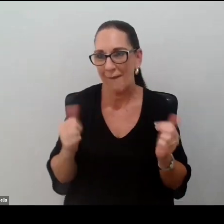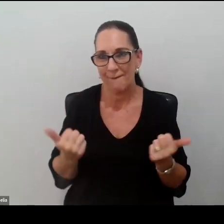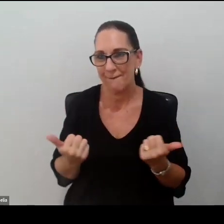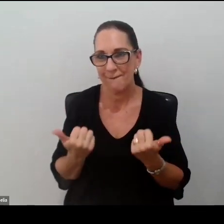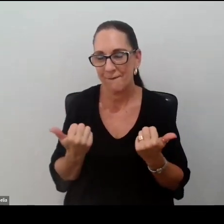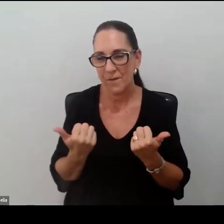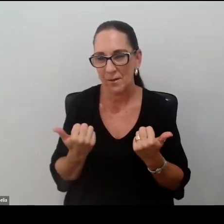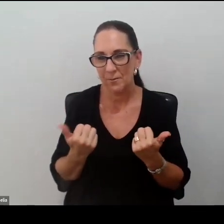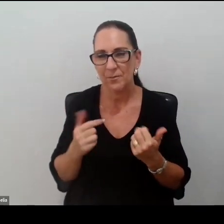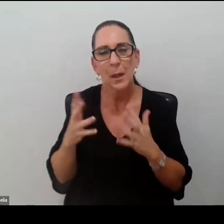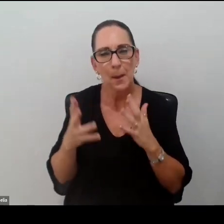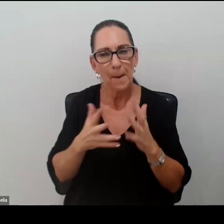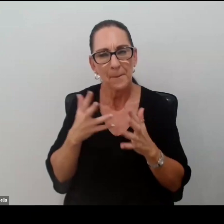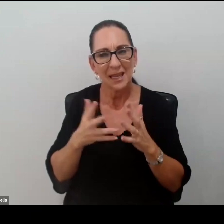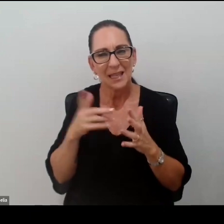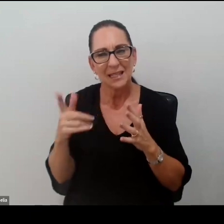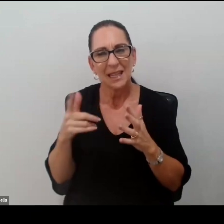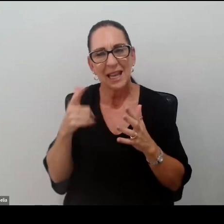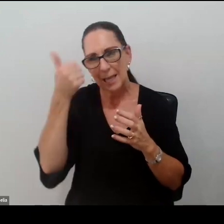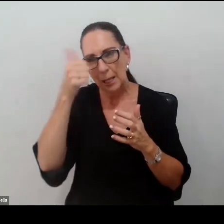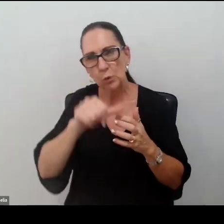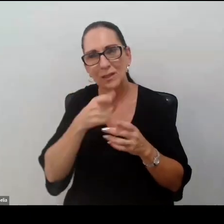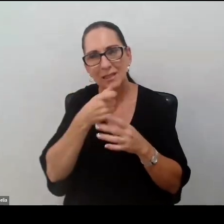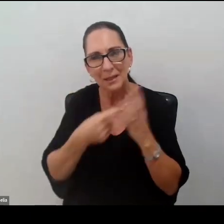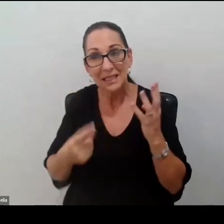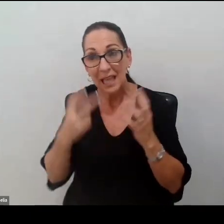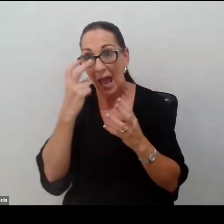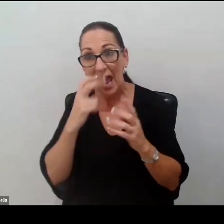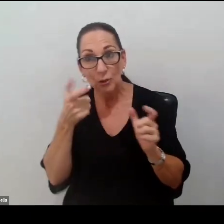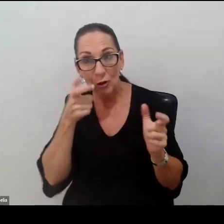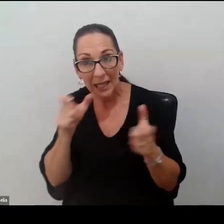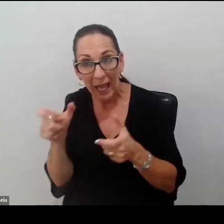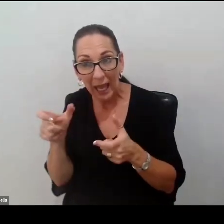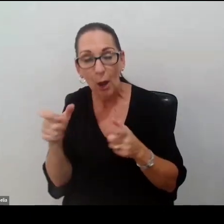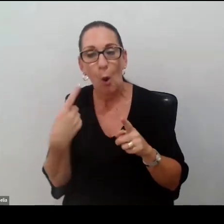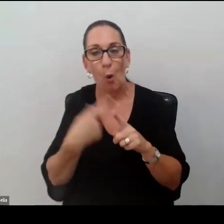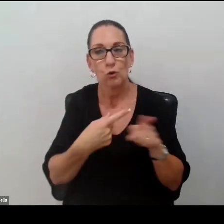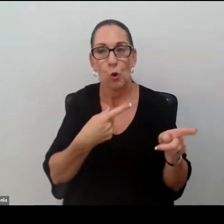with intellectual disability in aged care, and those receiving education and skills training,